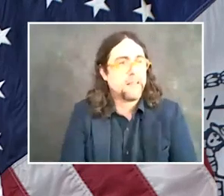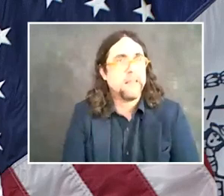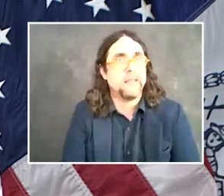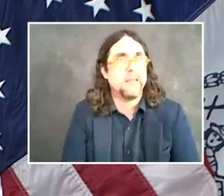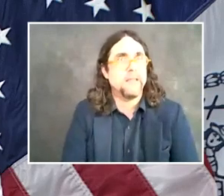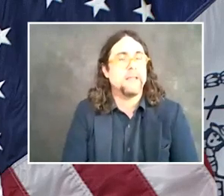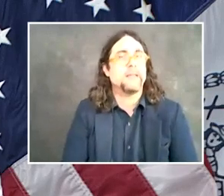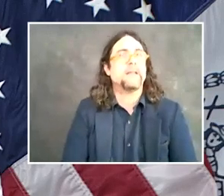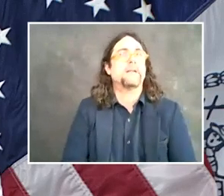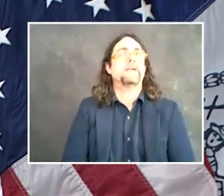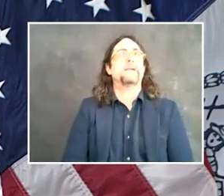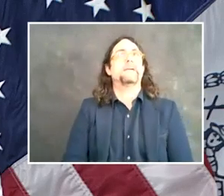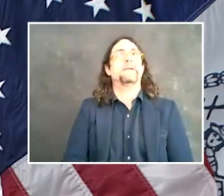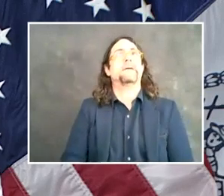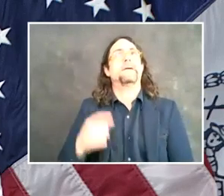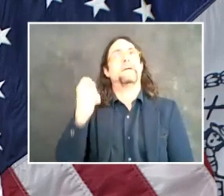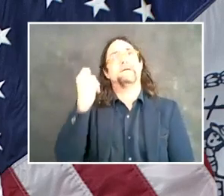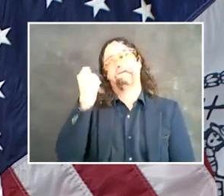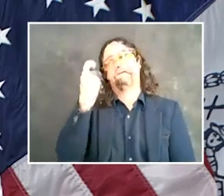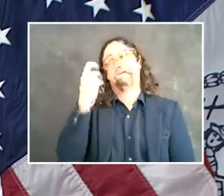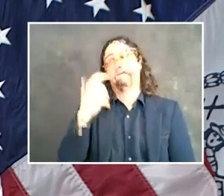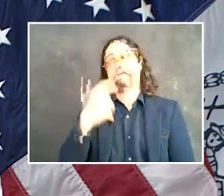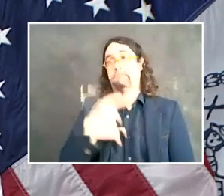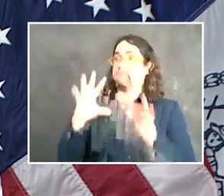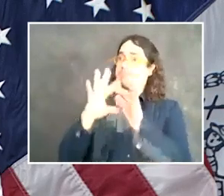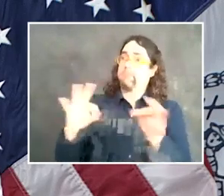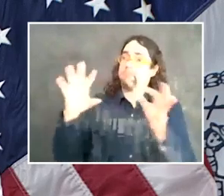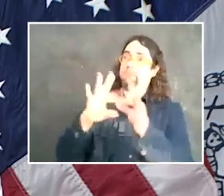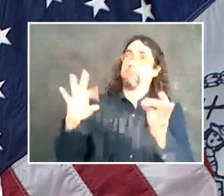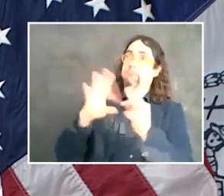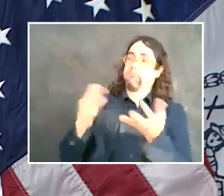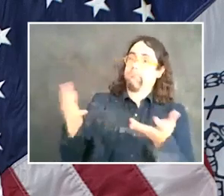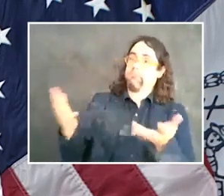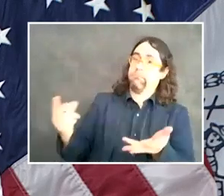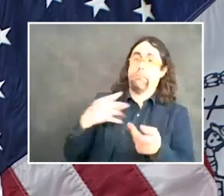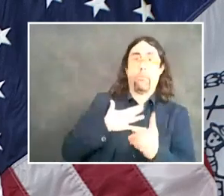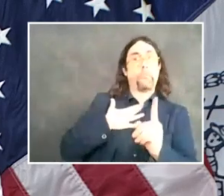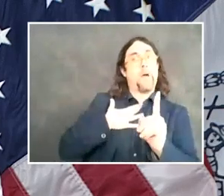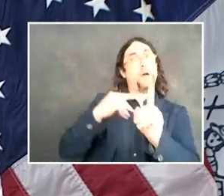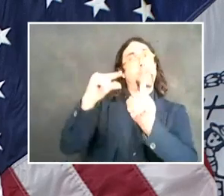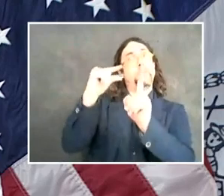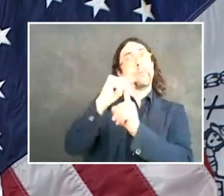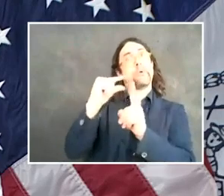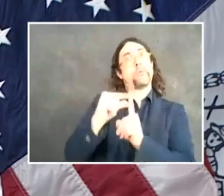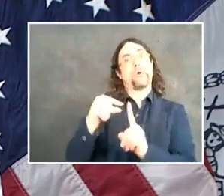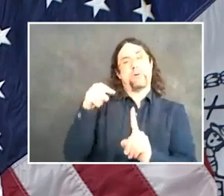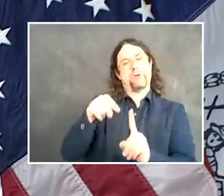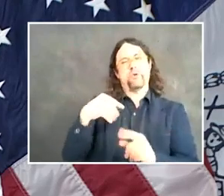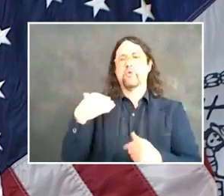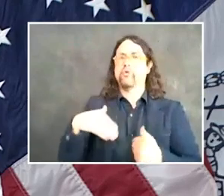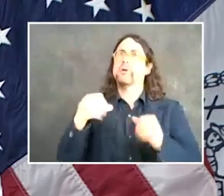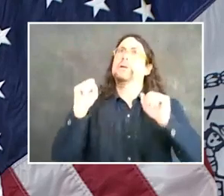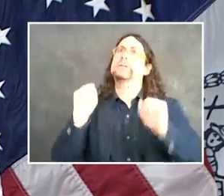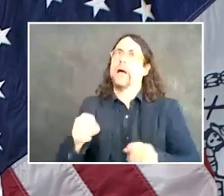GOING TO LET THAT POWER, THAT CONCERN ABOUT WORDS OVERCOME THE VALUE OF HUMAN LIFE.